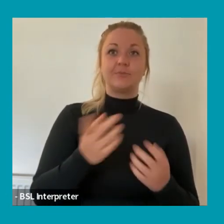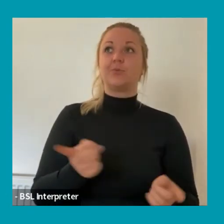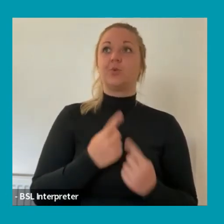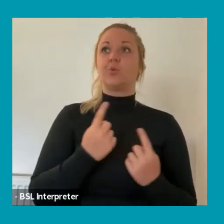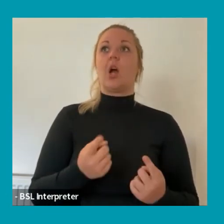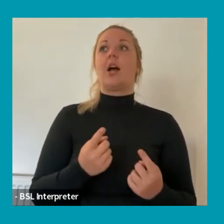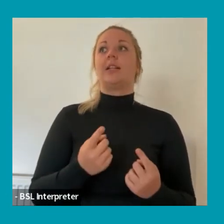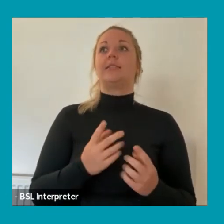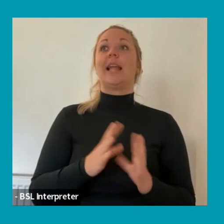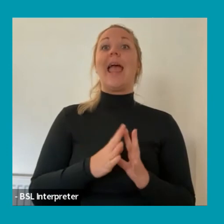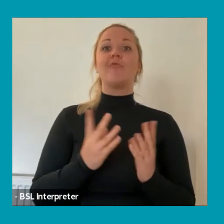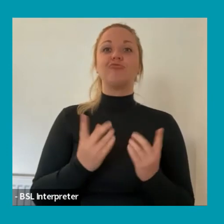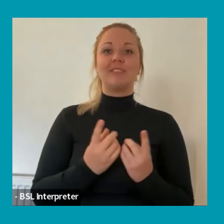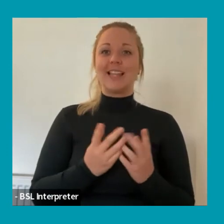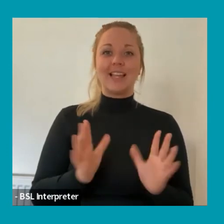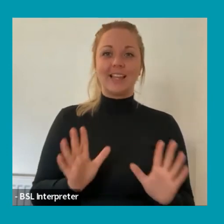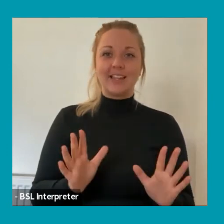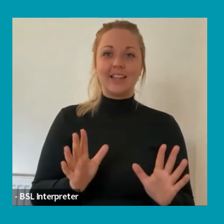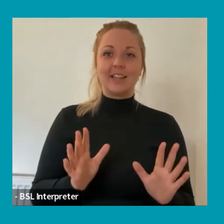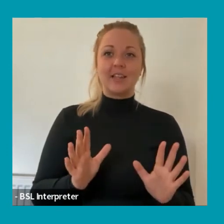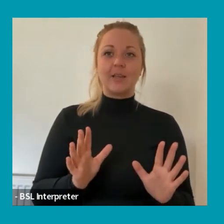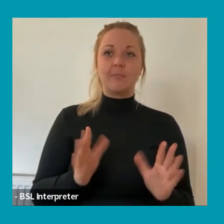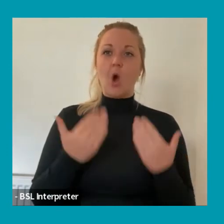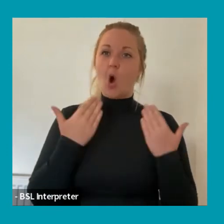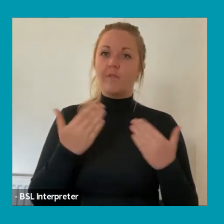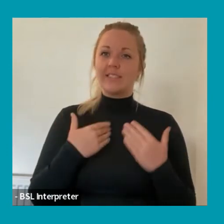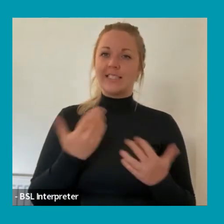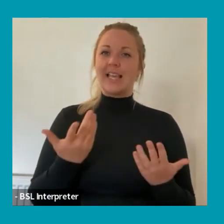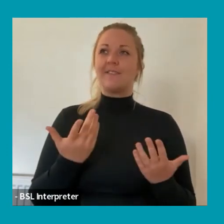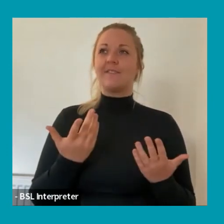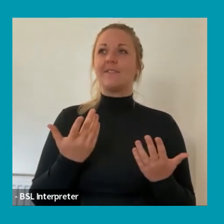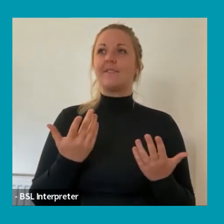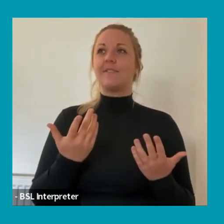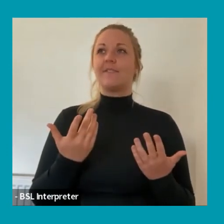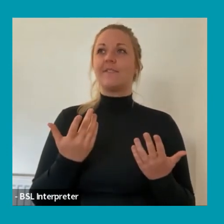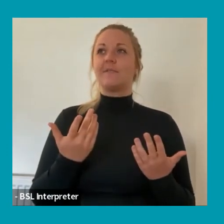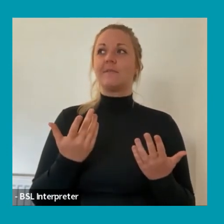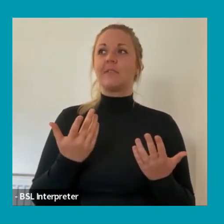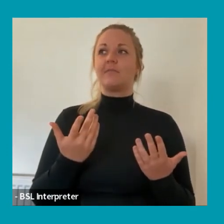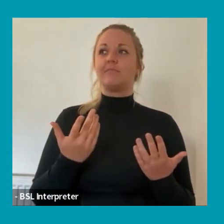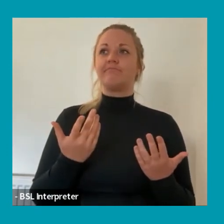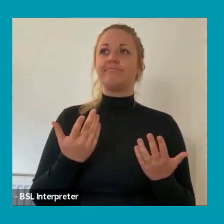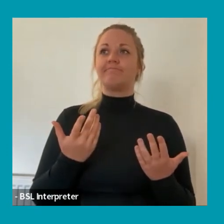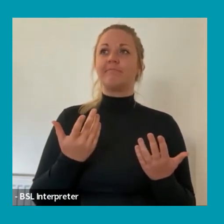But ably, if you are doing some of those things and let people know, firstly where the ideas come from in